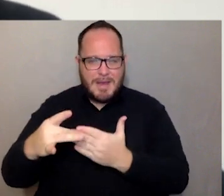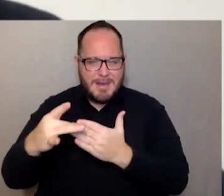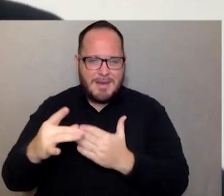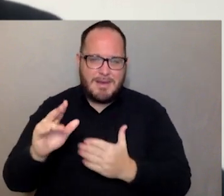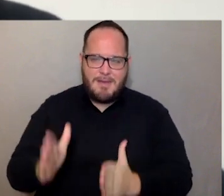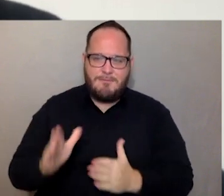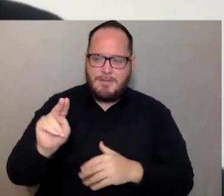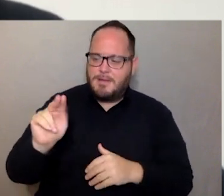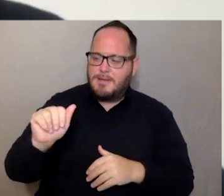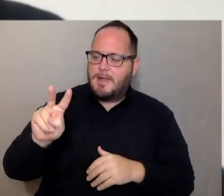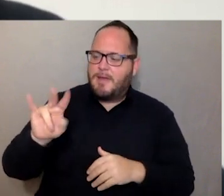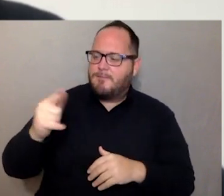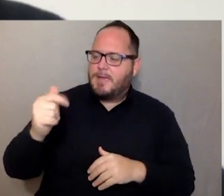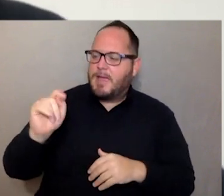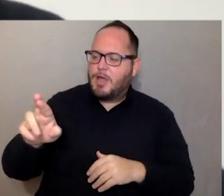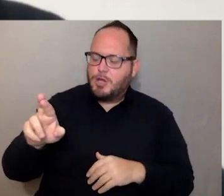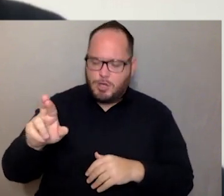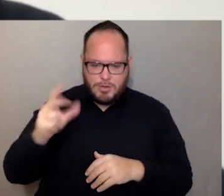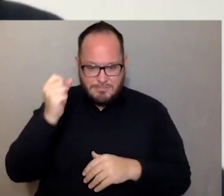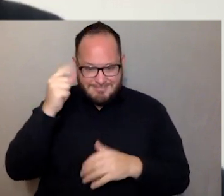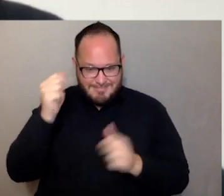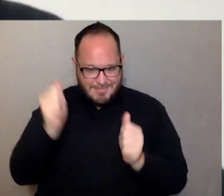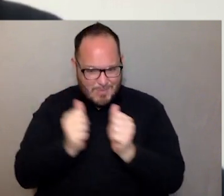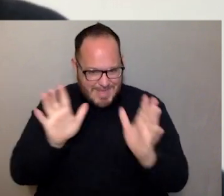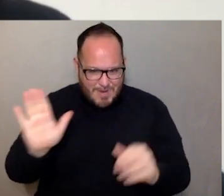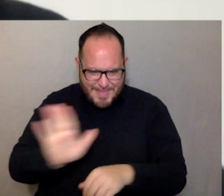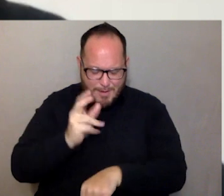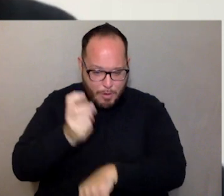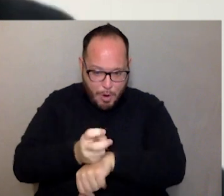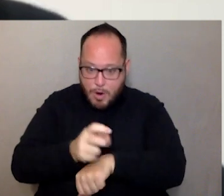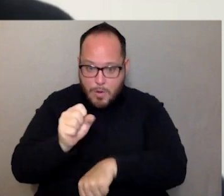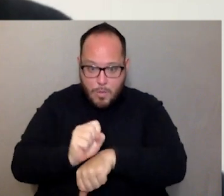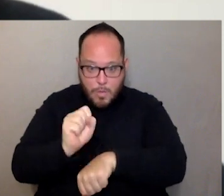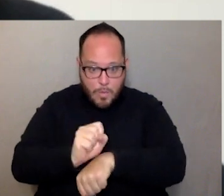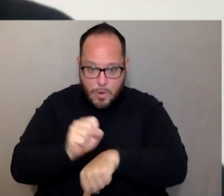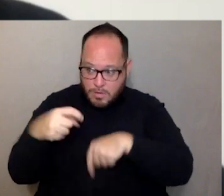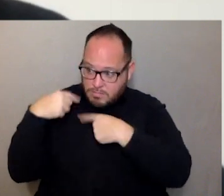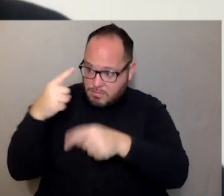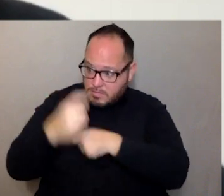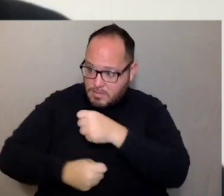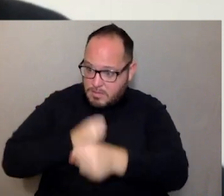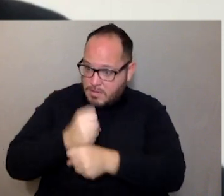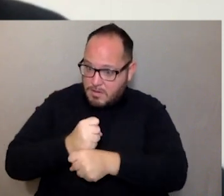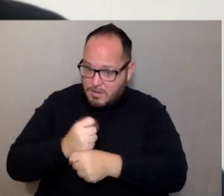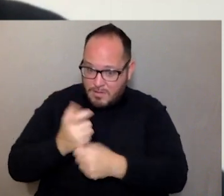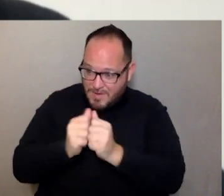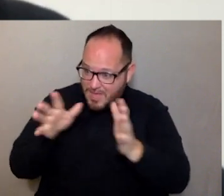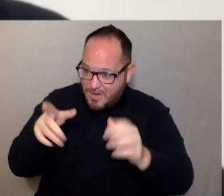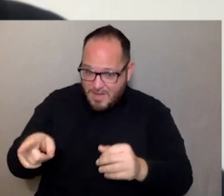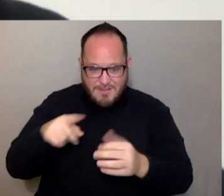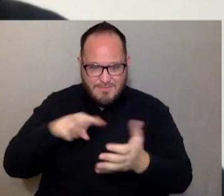WORK DURING THIS INCREDIBLY DIFFICULT YEAR, THIS PROGRAM WOULD NOT HAVE BEEN THE SUCCESS THAT IT IS. YOUR HARD WORK AS A COMMUNITY NAVIGATOR HAS MADE THIS PROGRAM